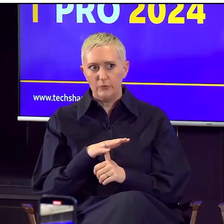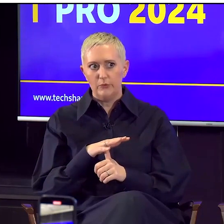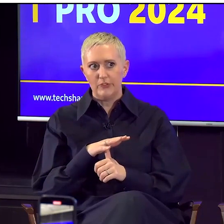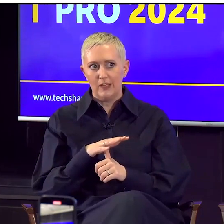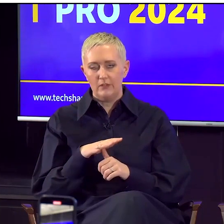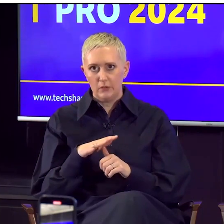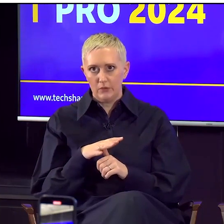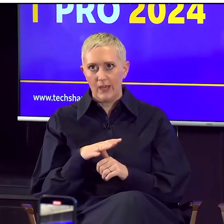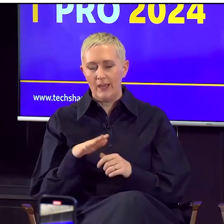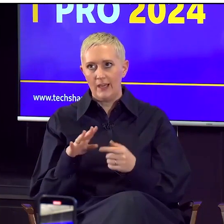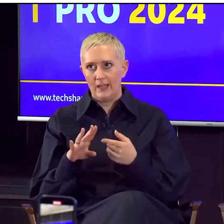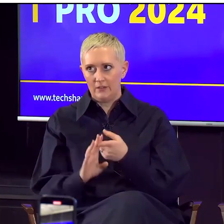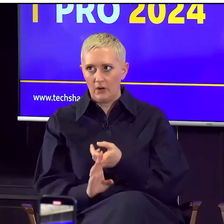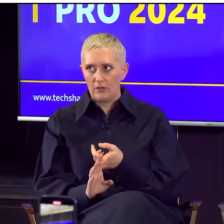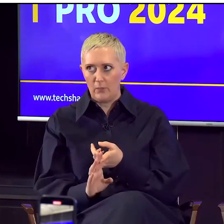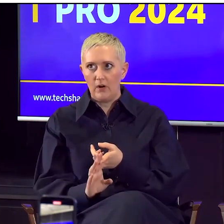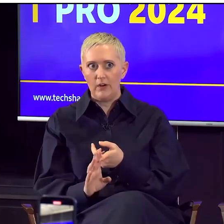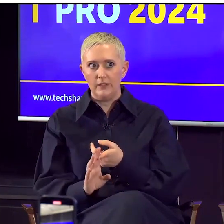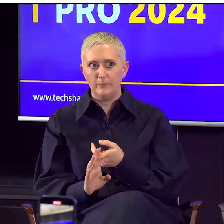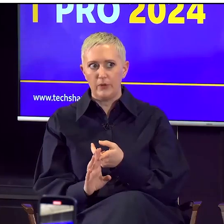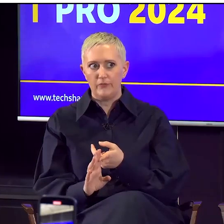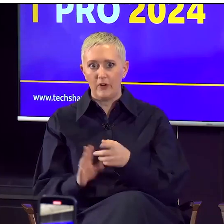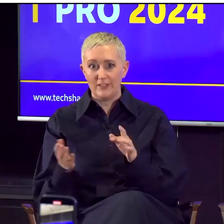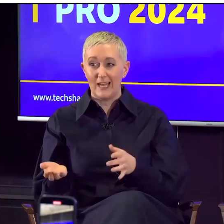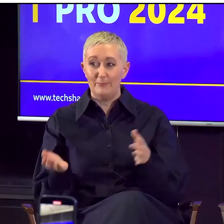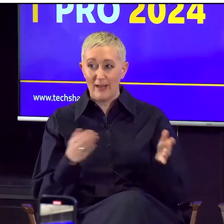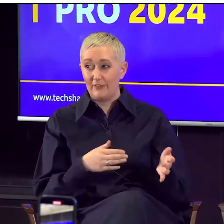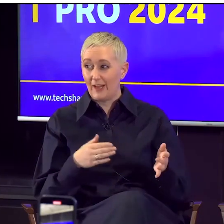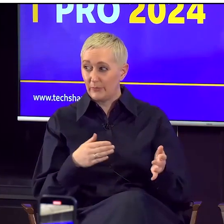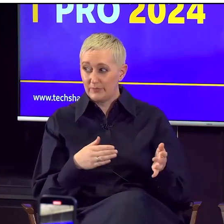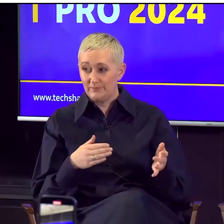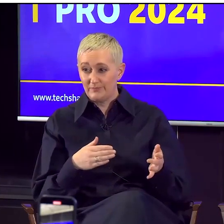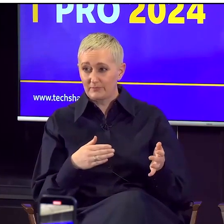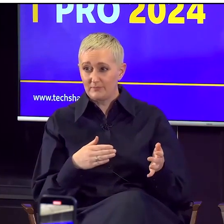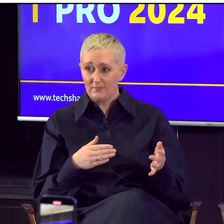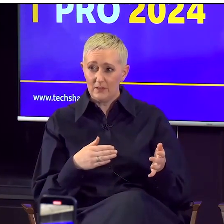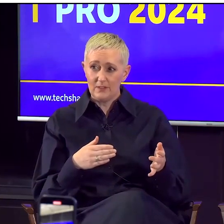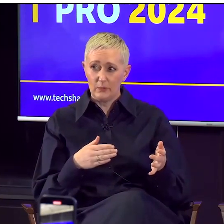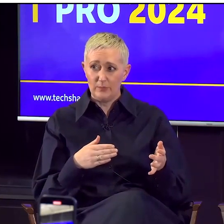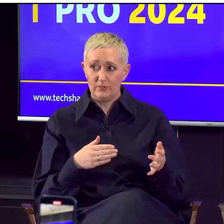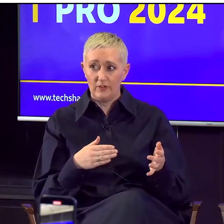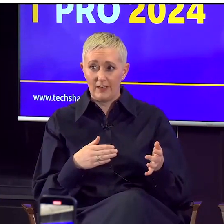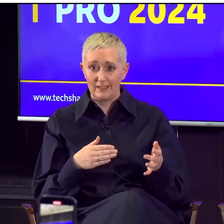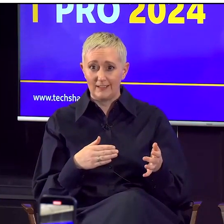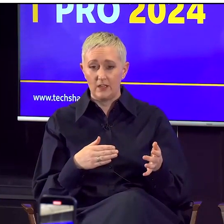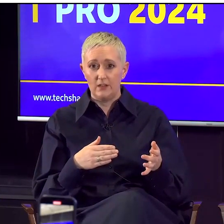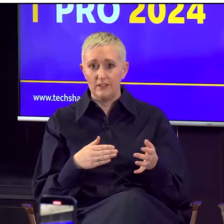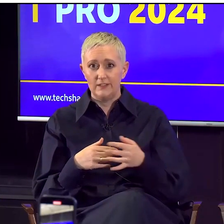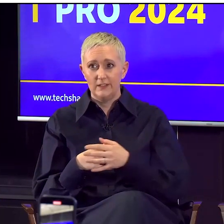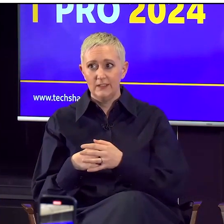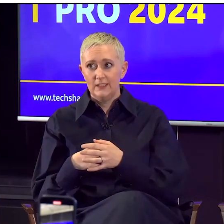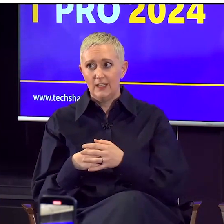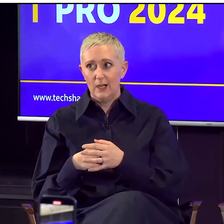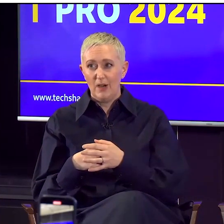stores in the UK and in ROI, both front and back of house so that we can provide access guides.